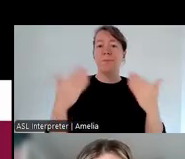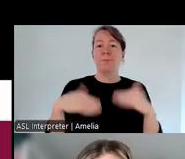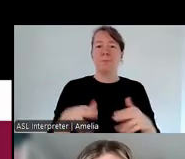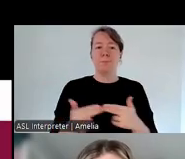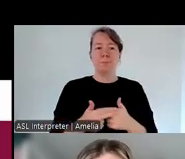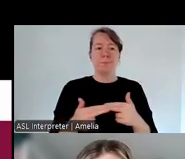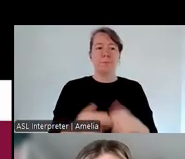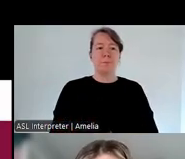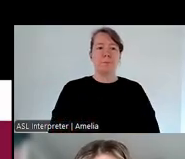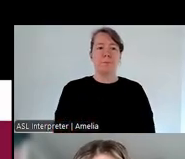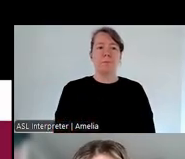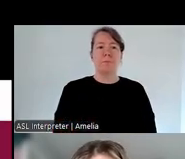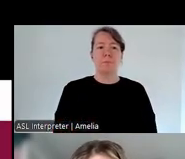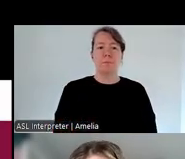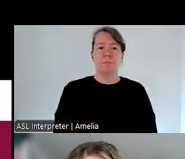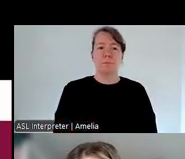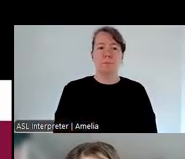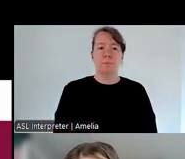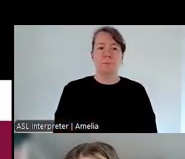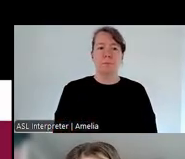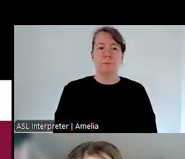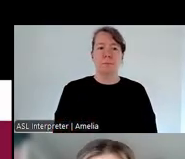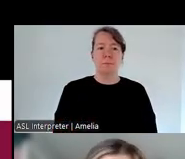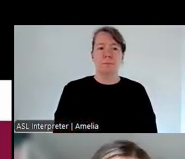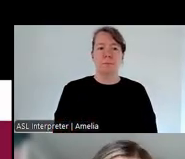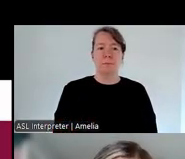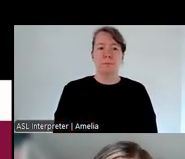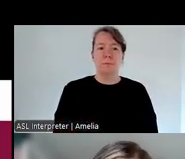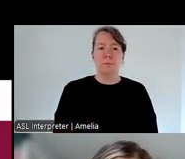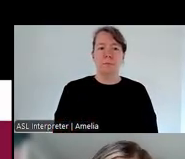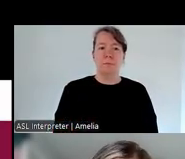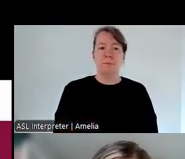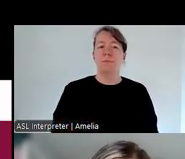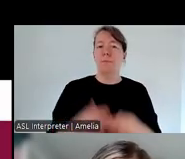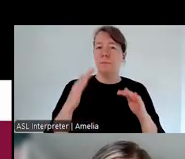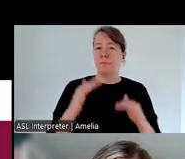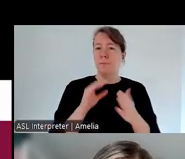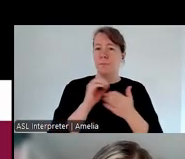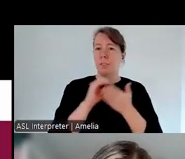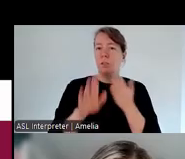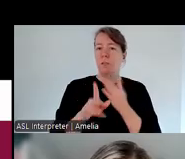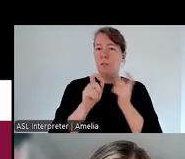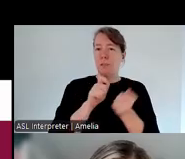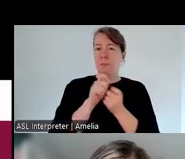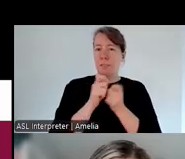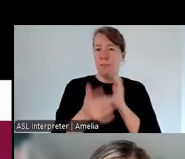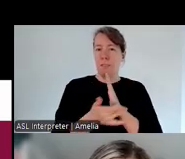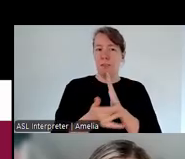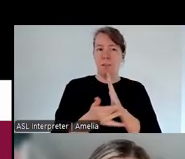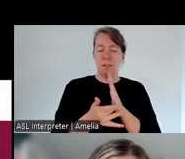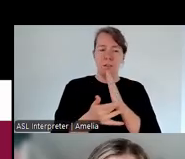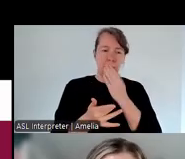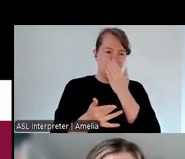Um, so the next topic is student-specific technology. The first topic that we're going to talk about is screen readers.